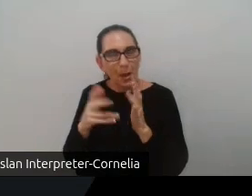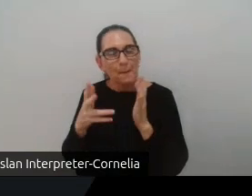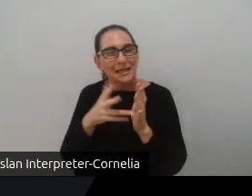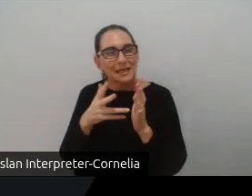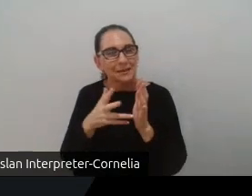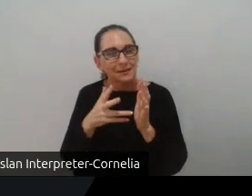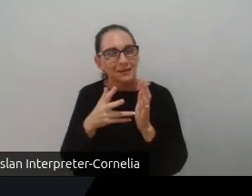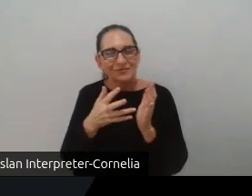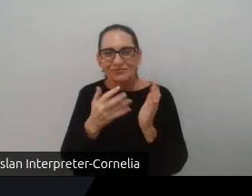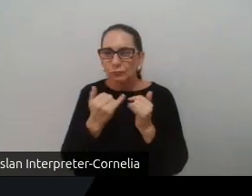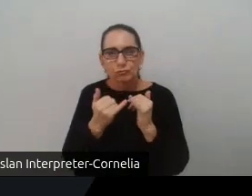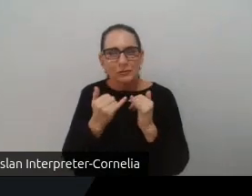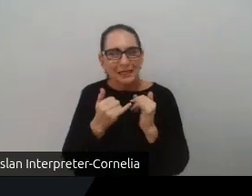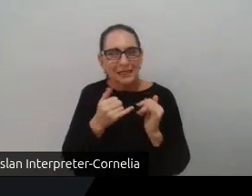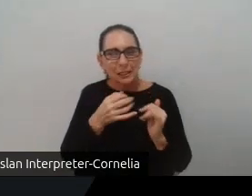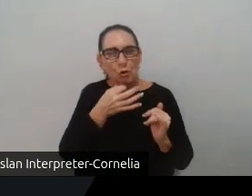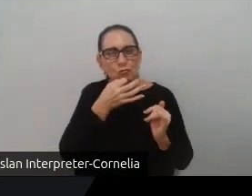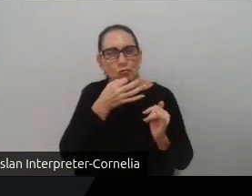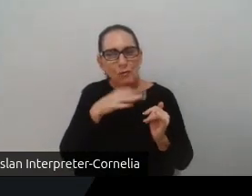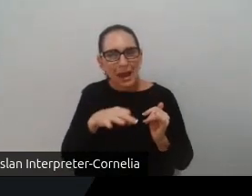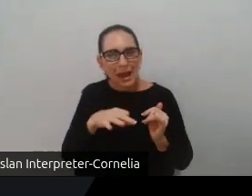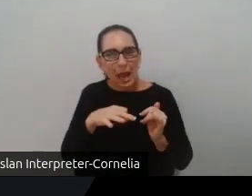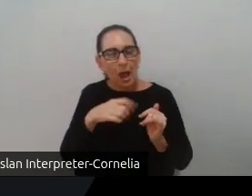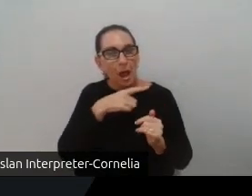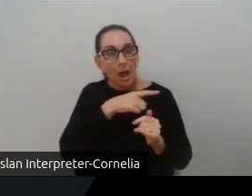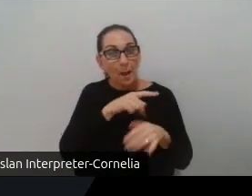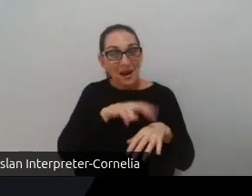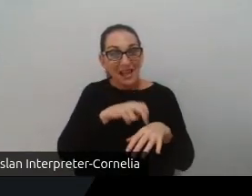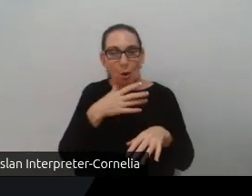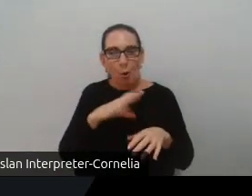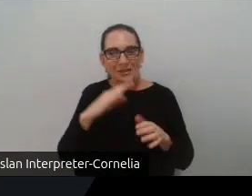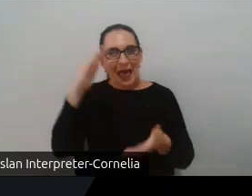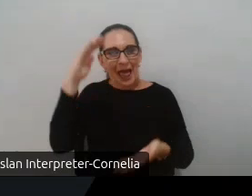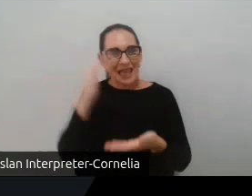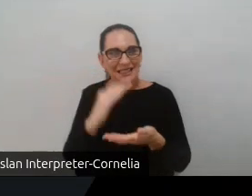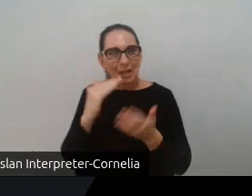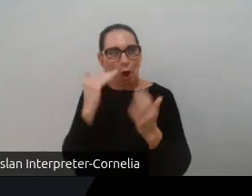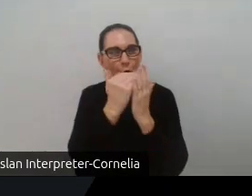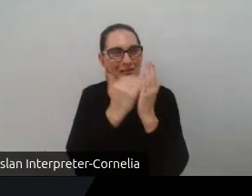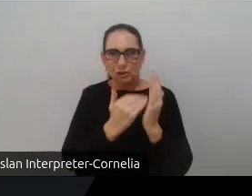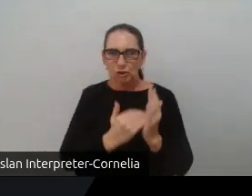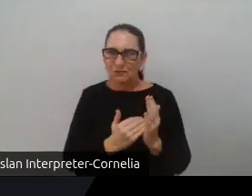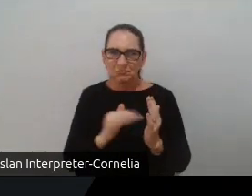for police to seek a reduction in conditions. Um it's most common that they seek to add conditions